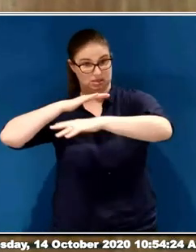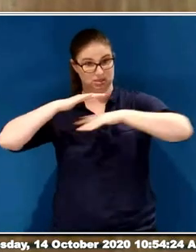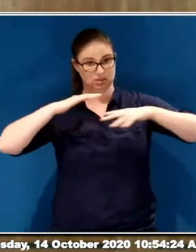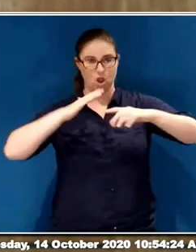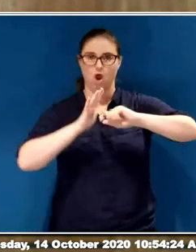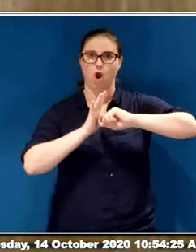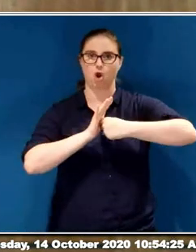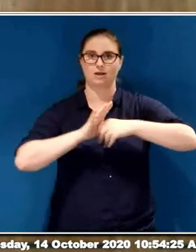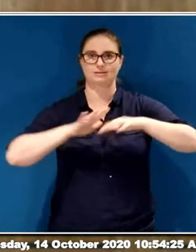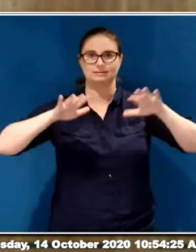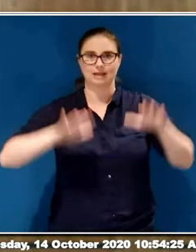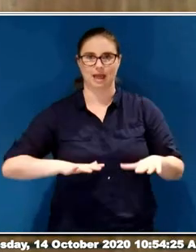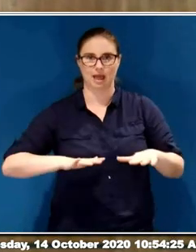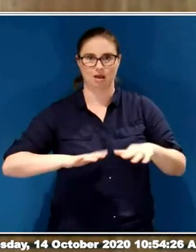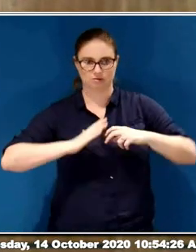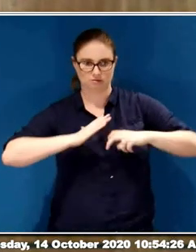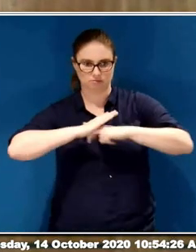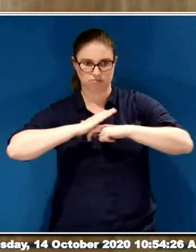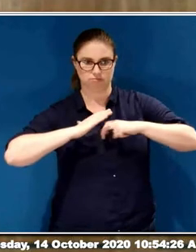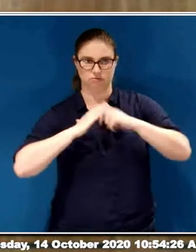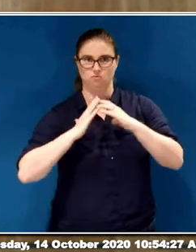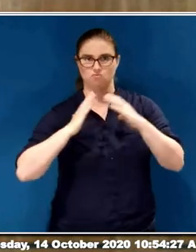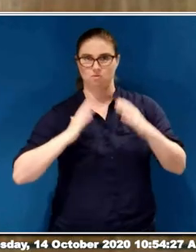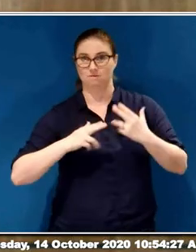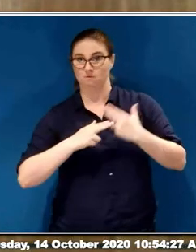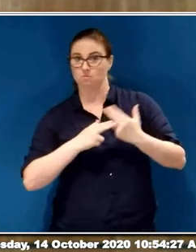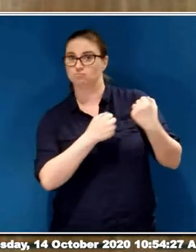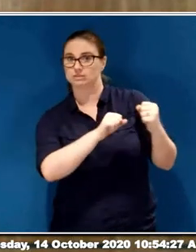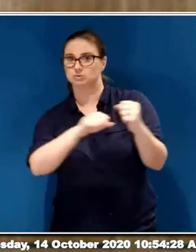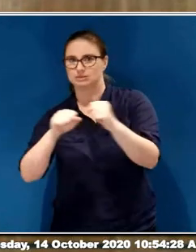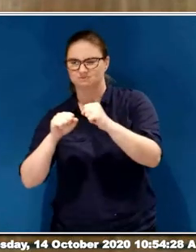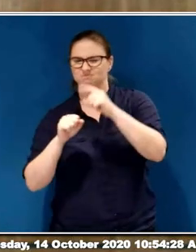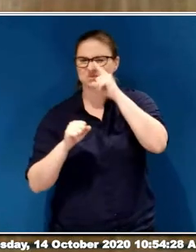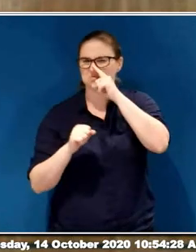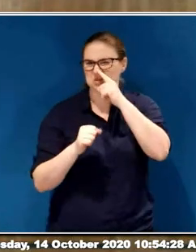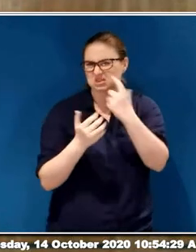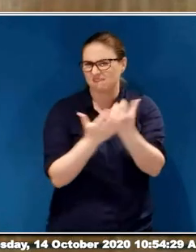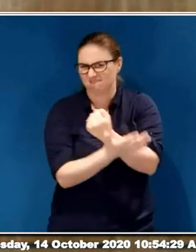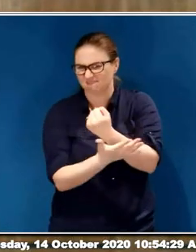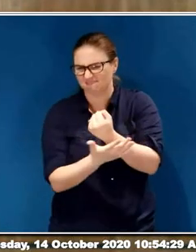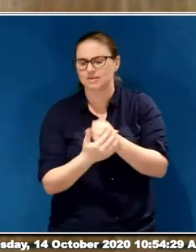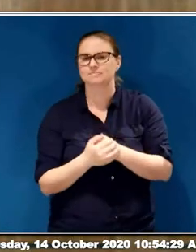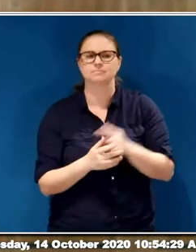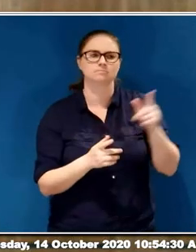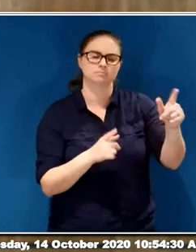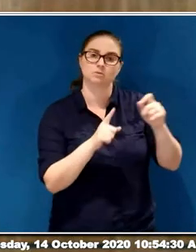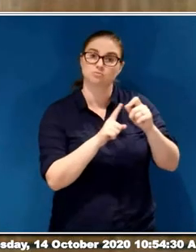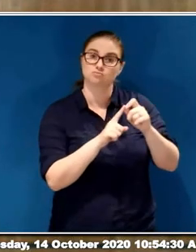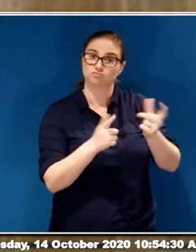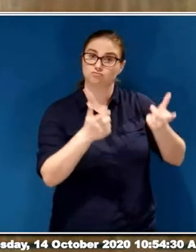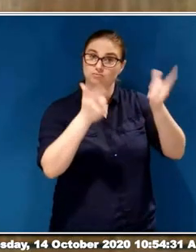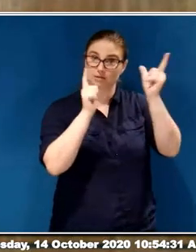The Principal then asked what advice he could give in terms of keeping Kobe safe